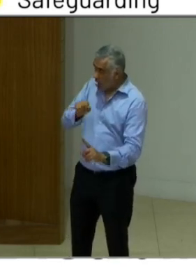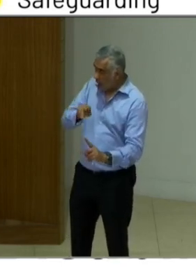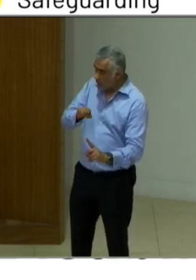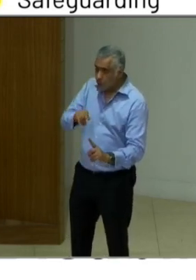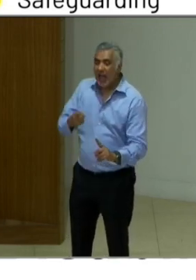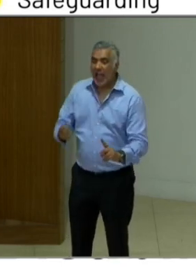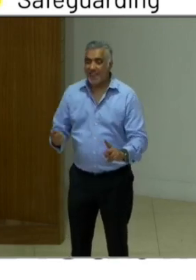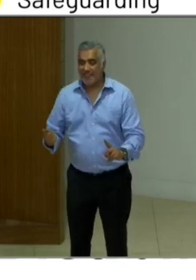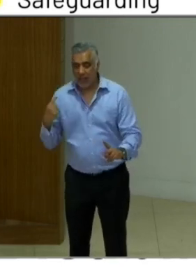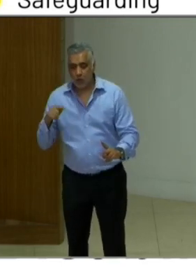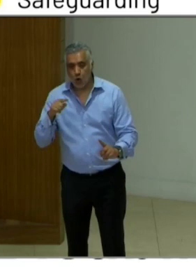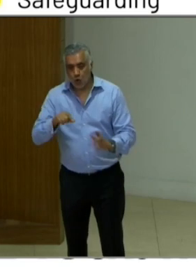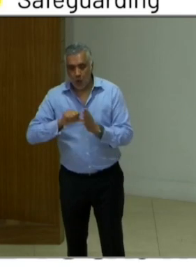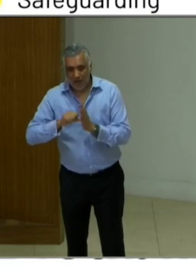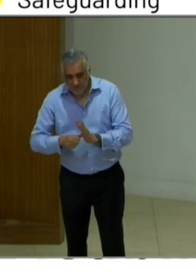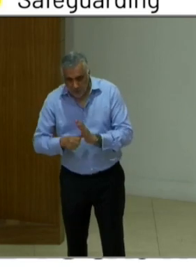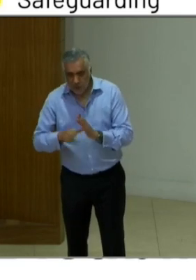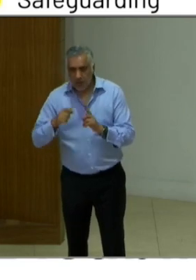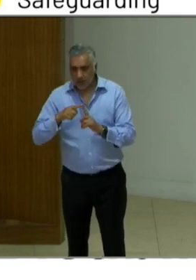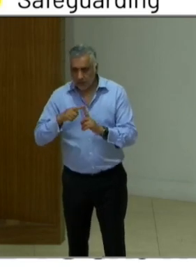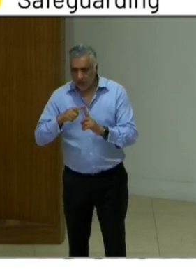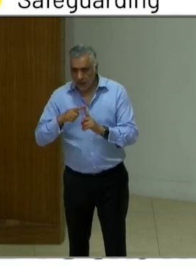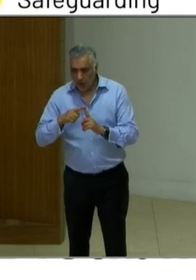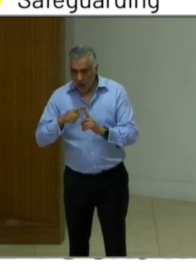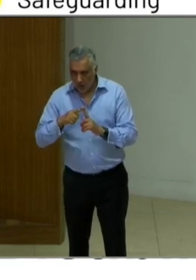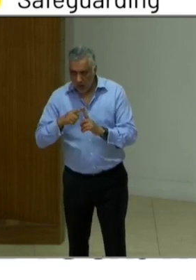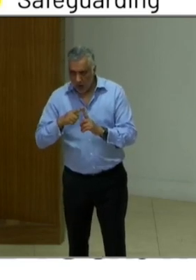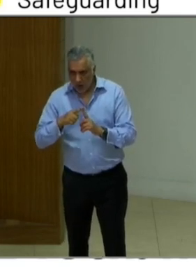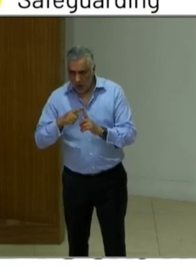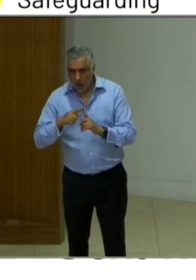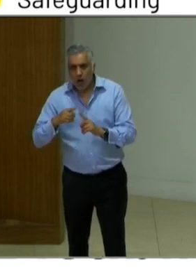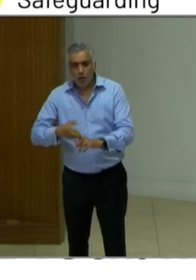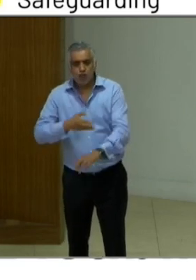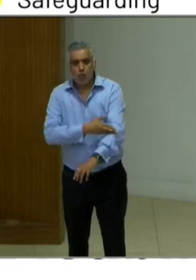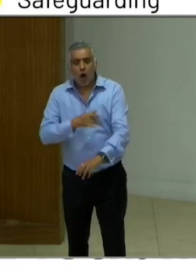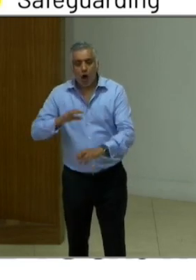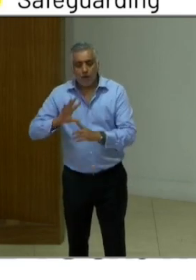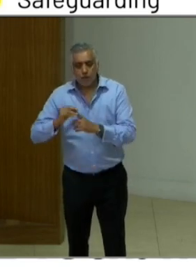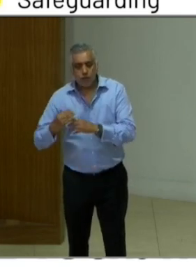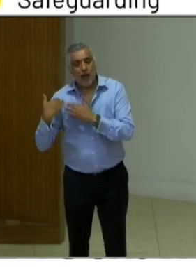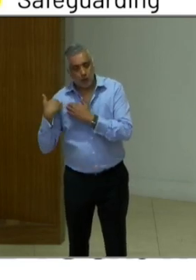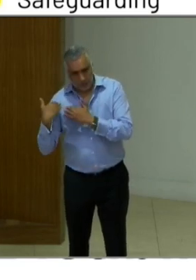emphasised the need for a growing culture of accountability in different areas